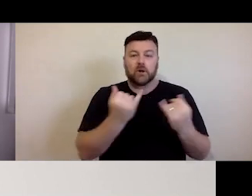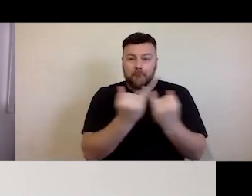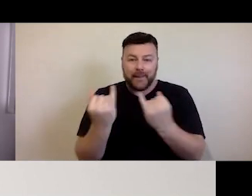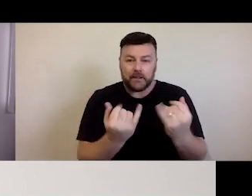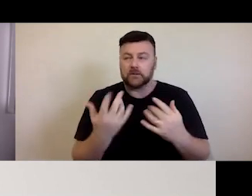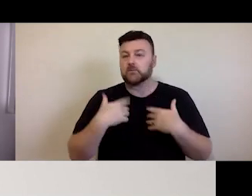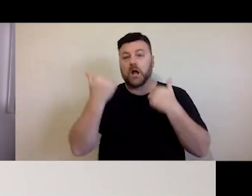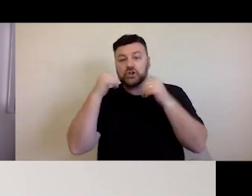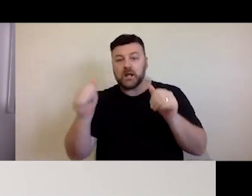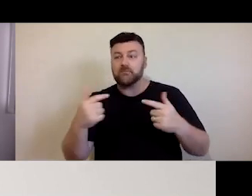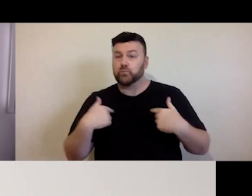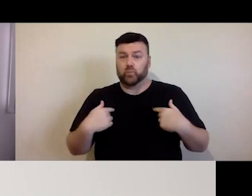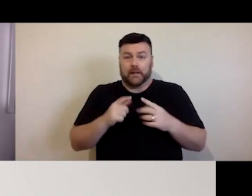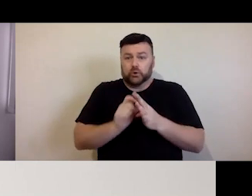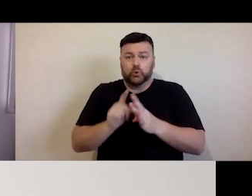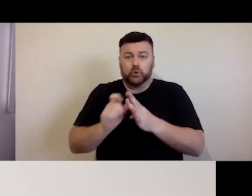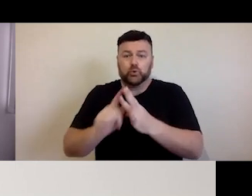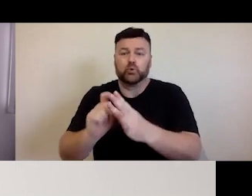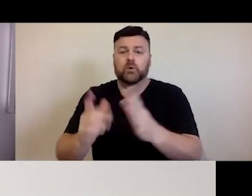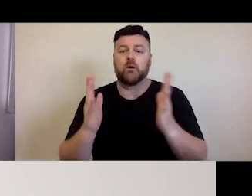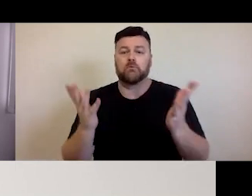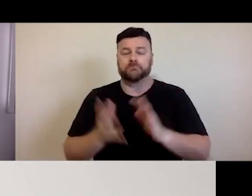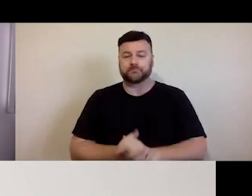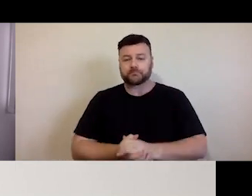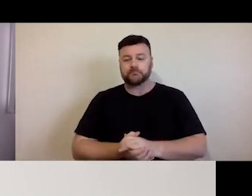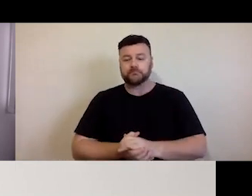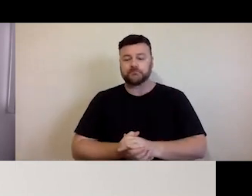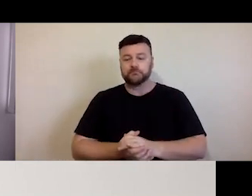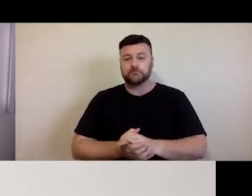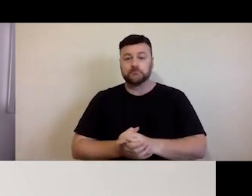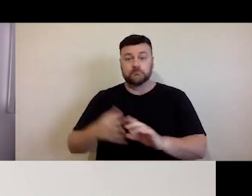get things done. All cultures through generations have systems to